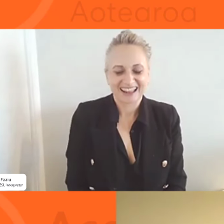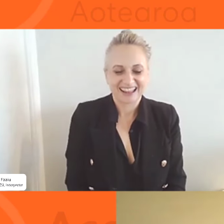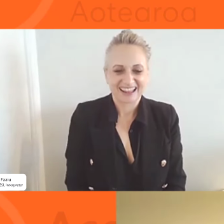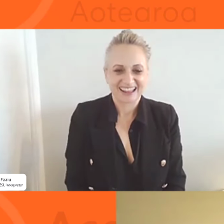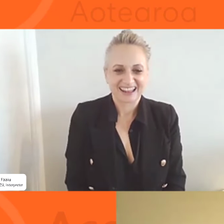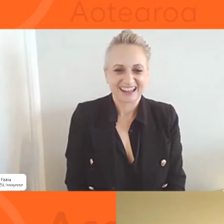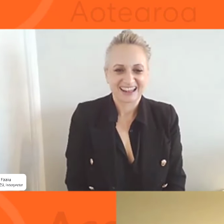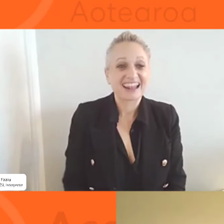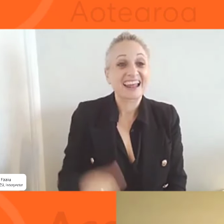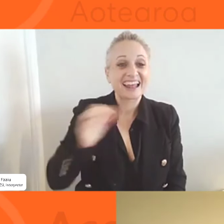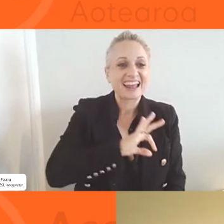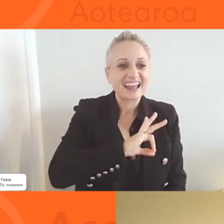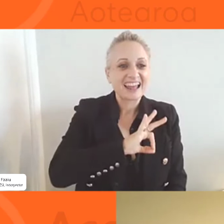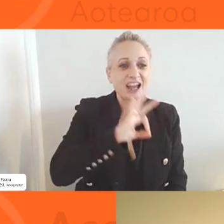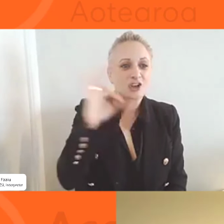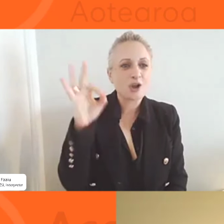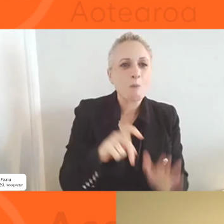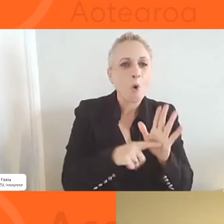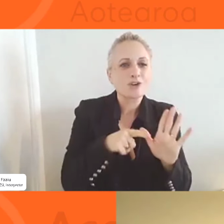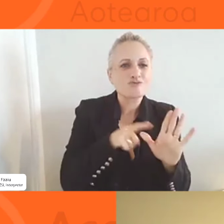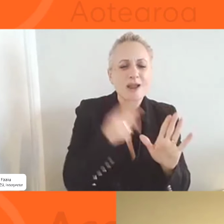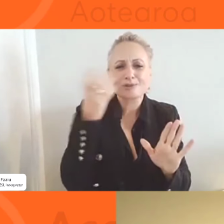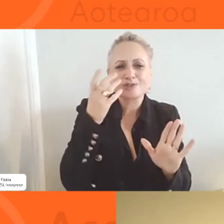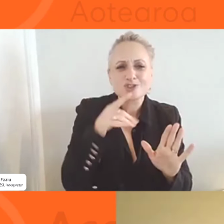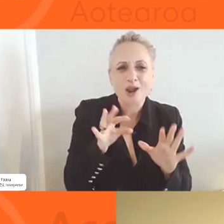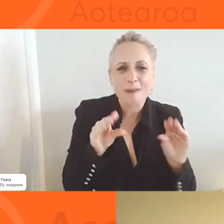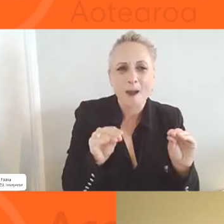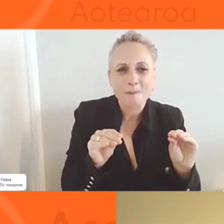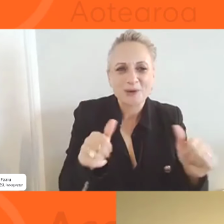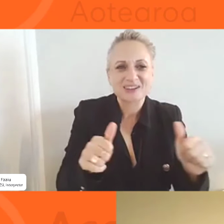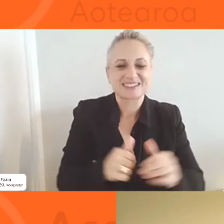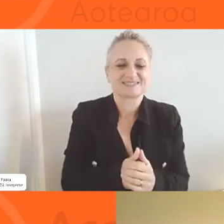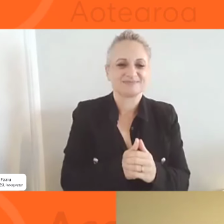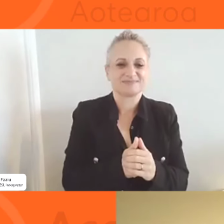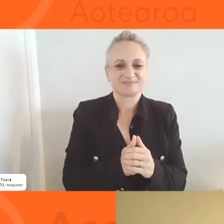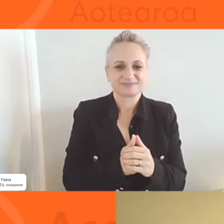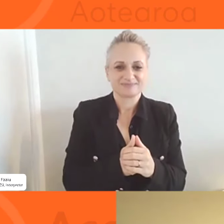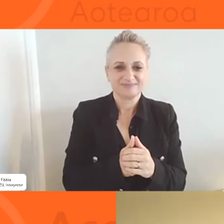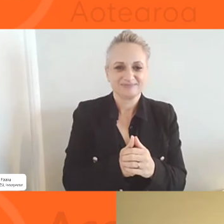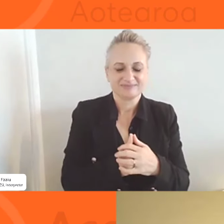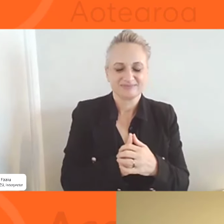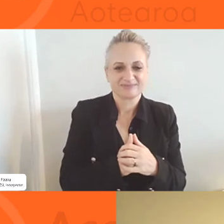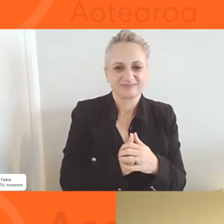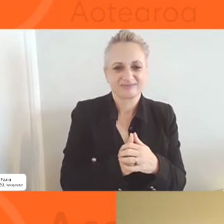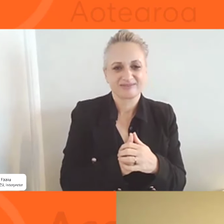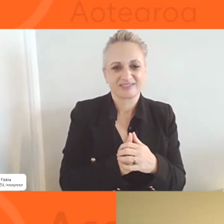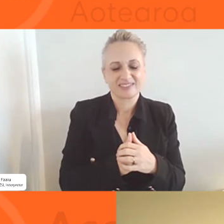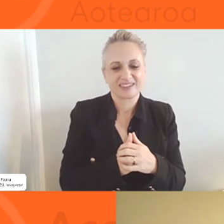Morning Raymond, sorry about that. The first thing I want to say this